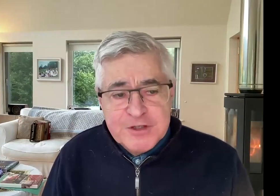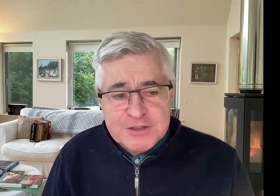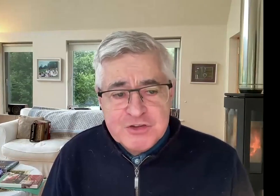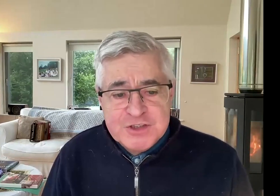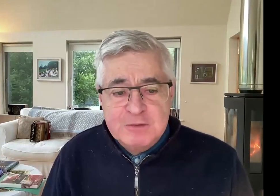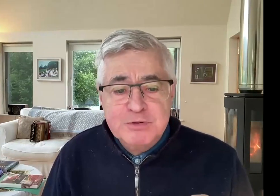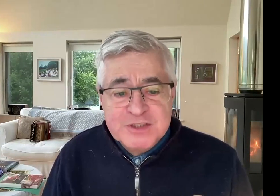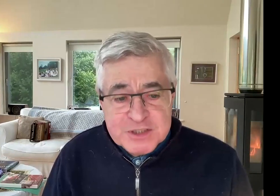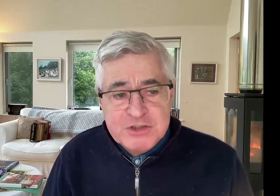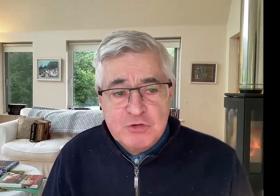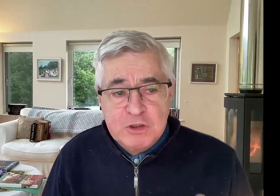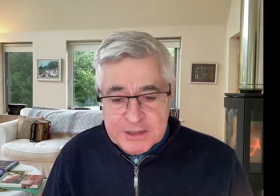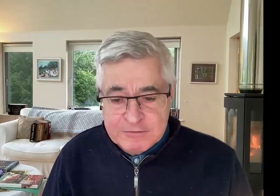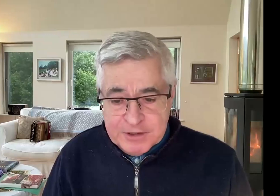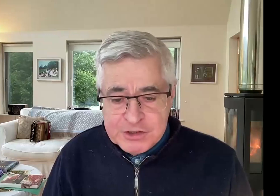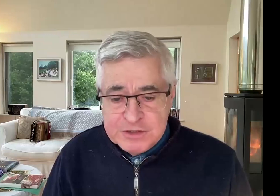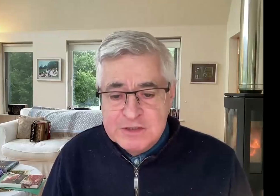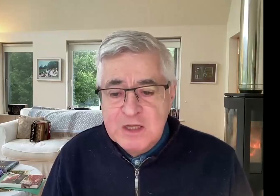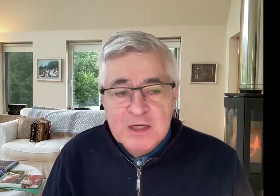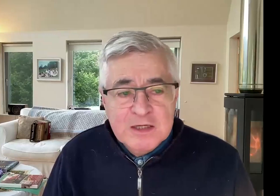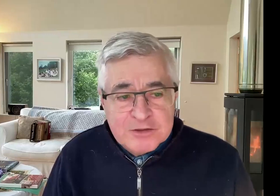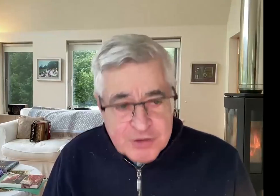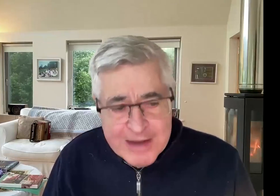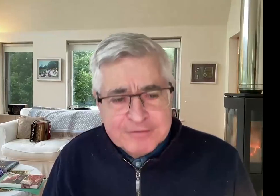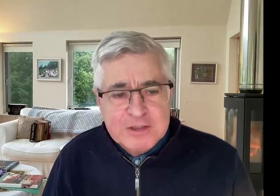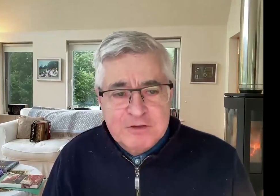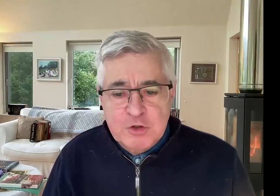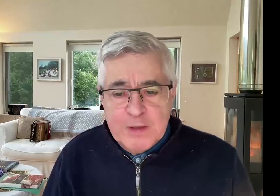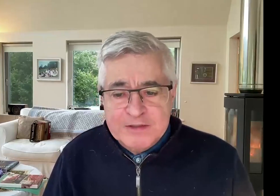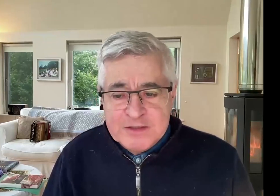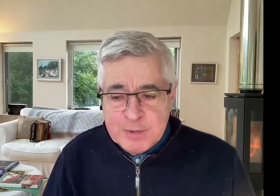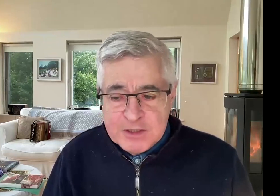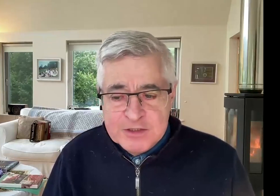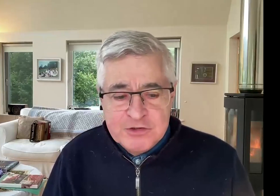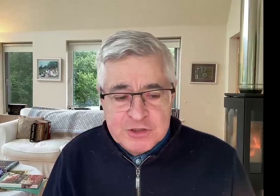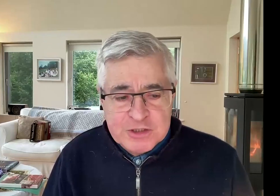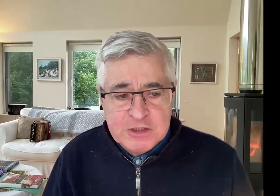innovations, the drafting of the U.N. Disability Treaty was one